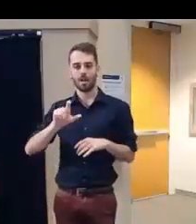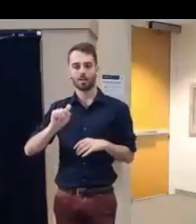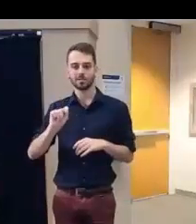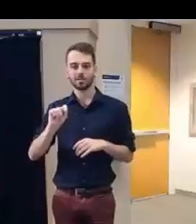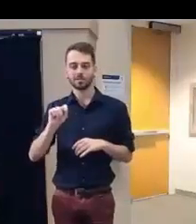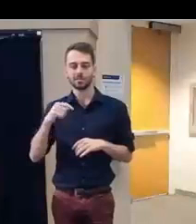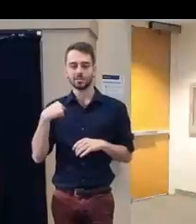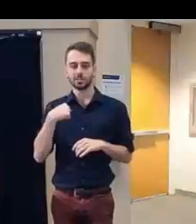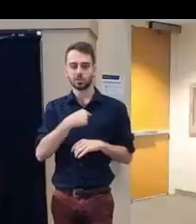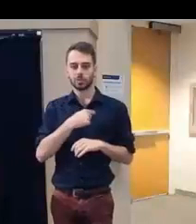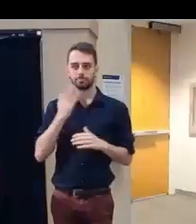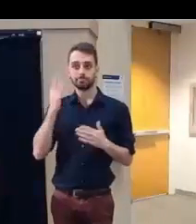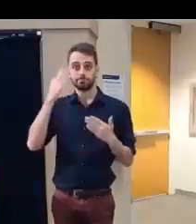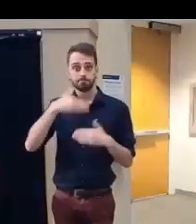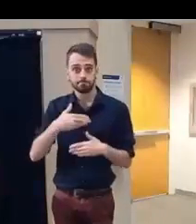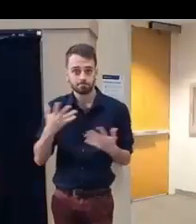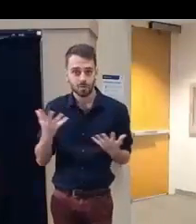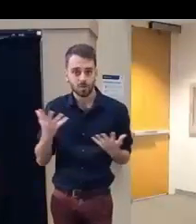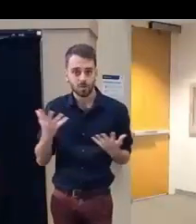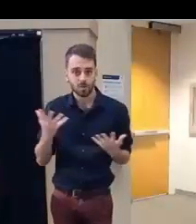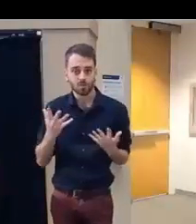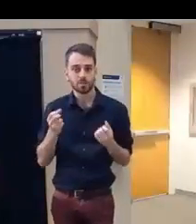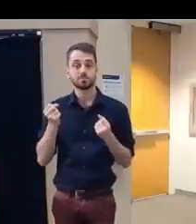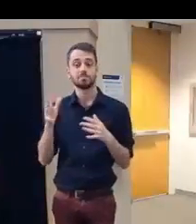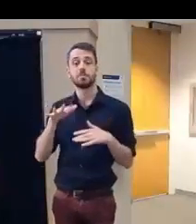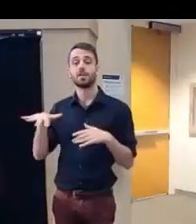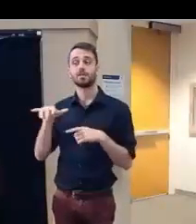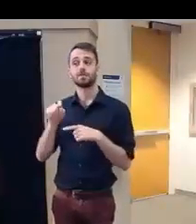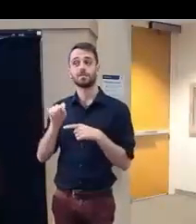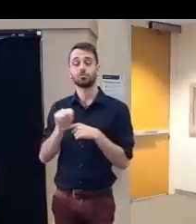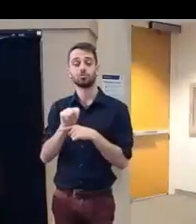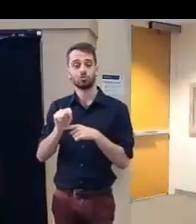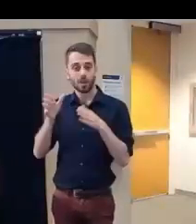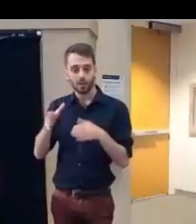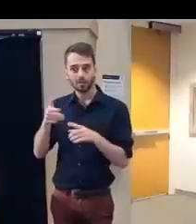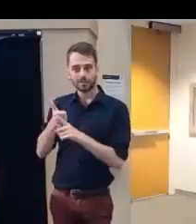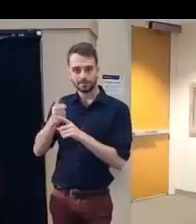a blind spot around that we have a lot of trainees in our program who are deaf or hard of hearing